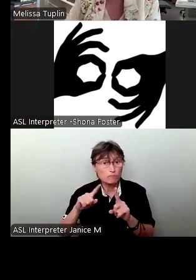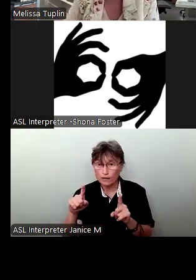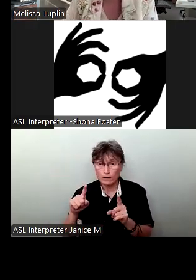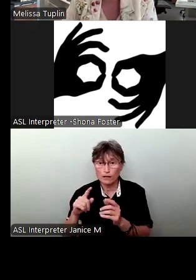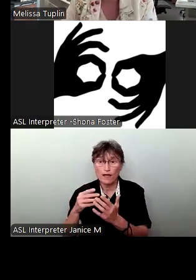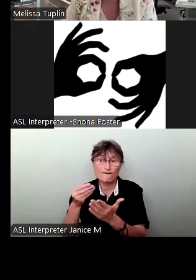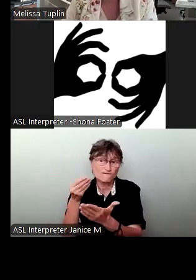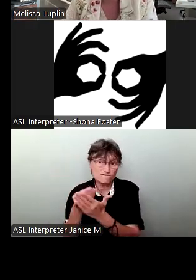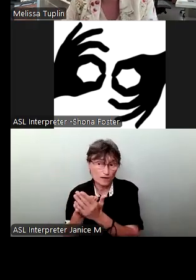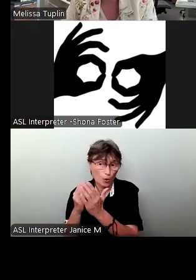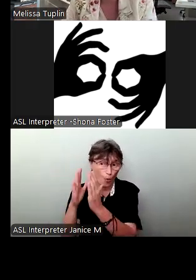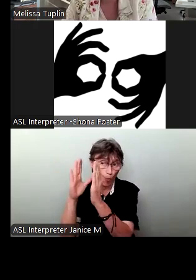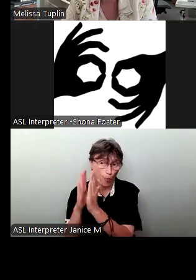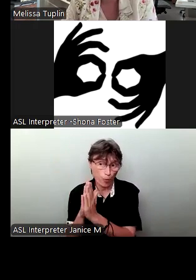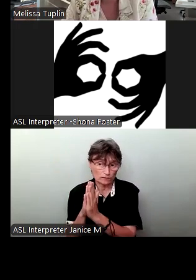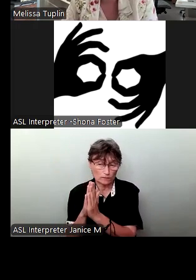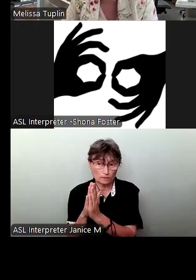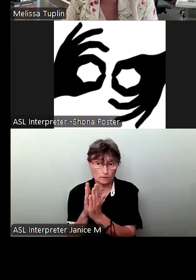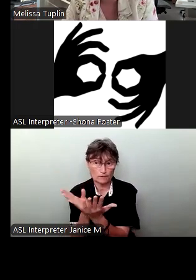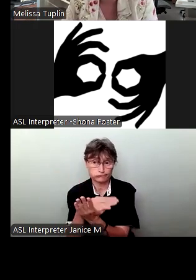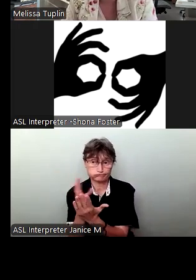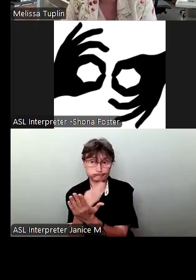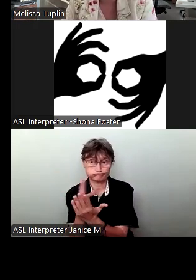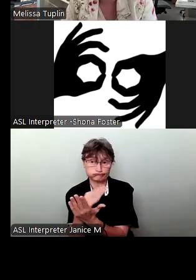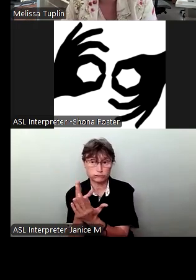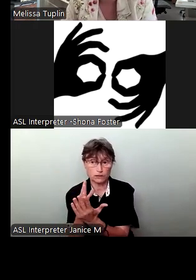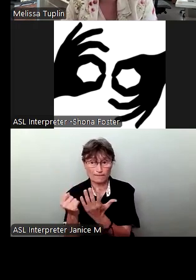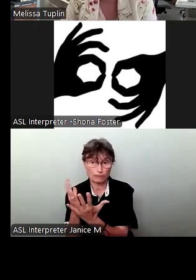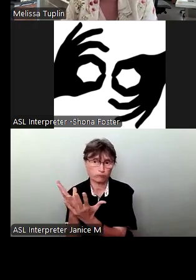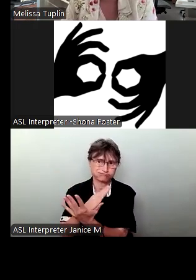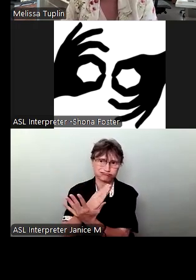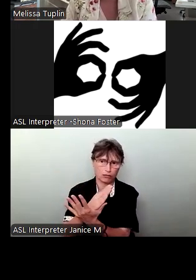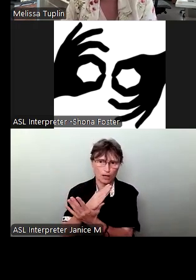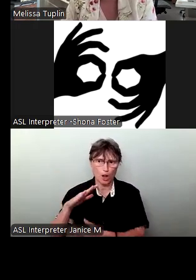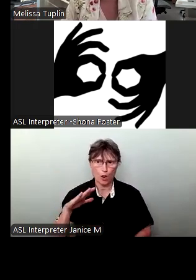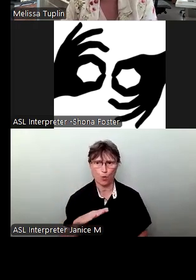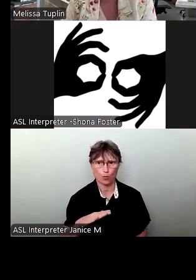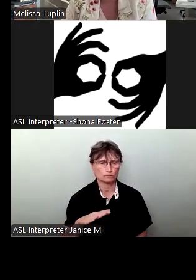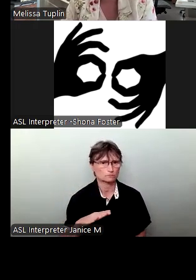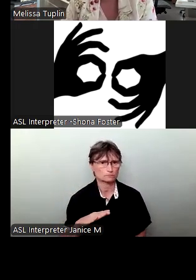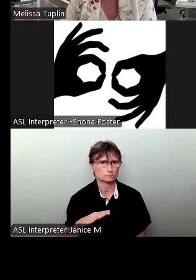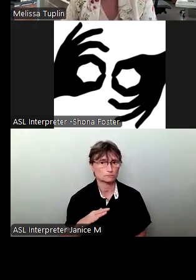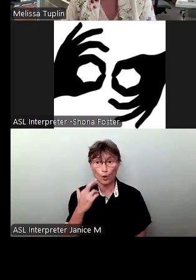consideration if assessors feel that you have made an unreasonable or unarticulated request,